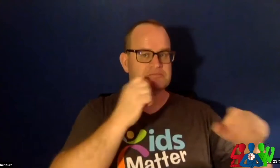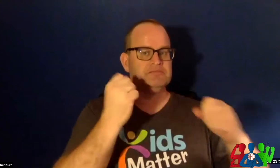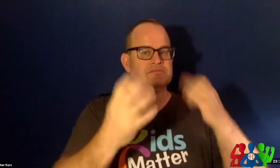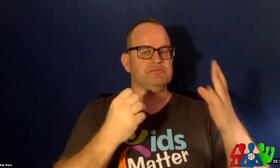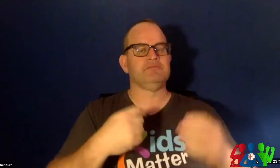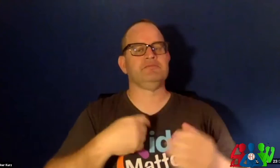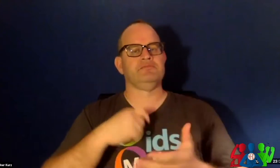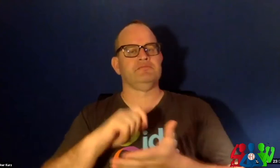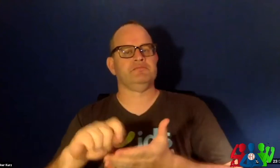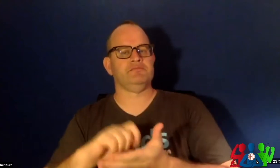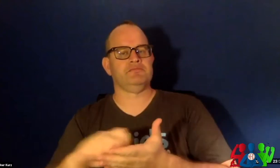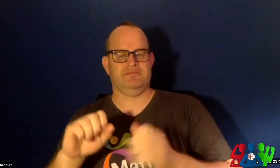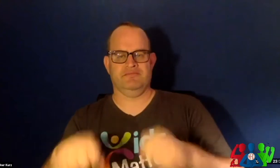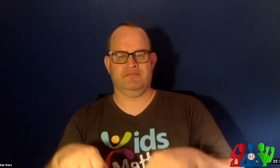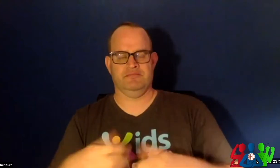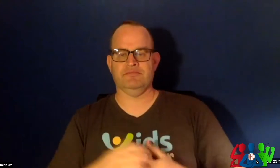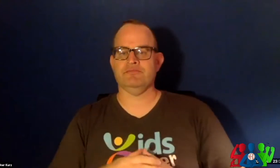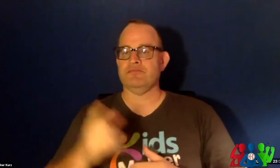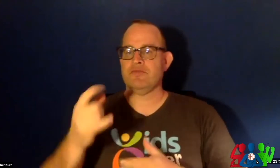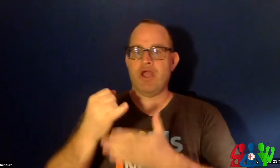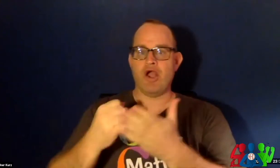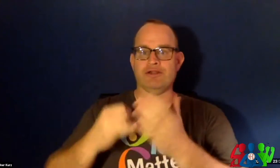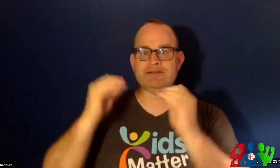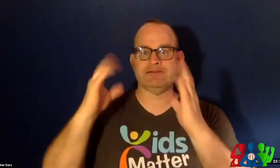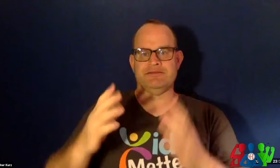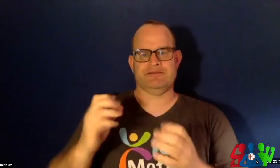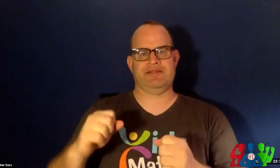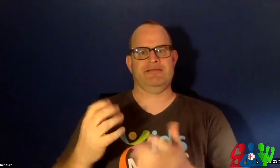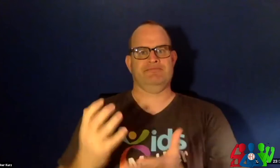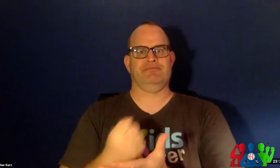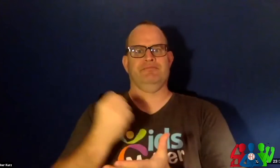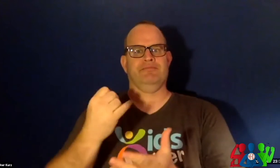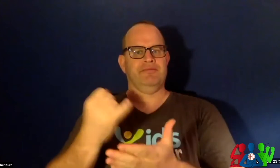As I mentioned before, people can work in teams so if you feel that your skills